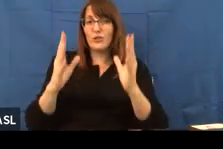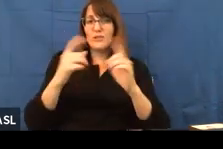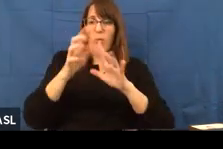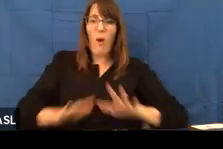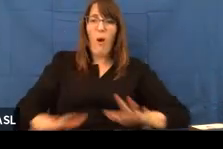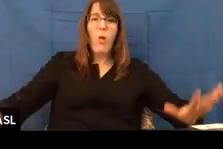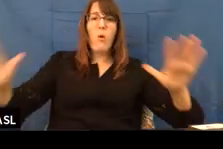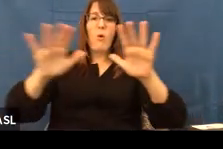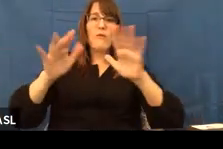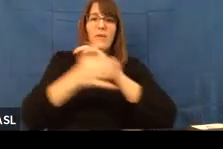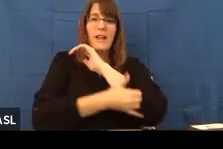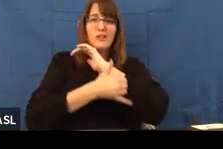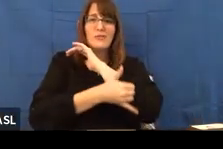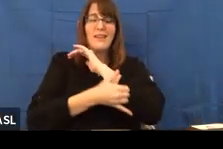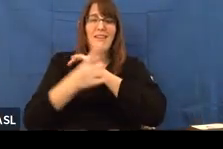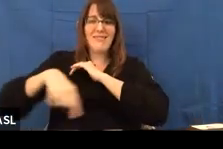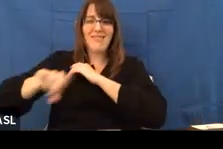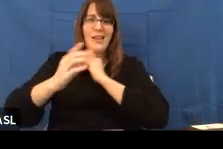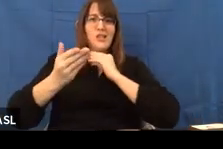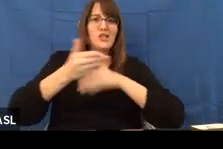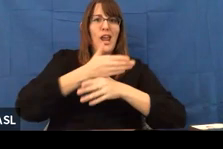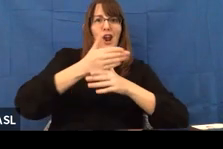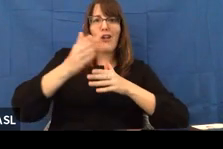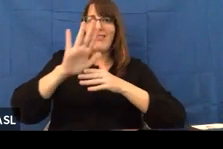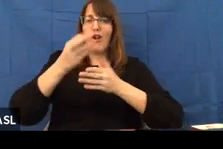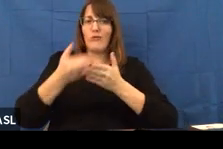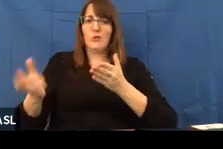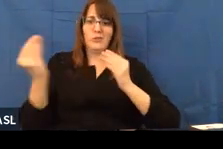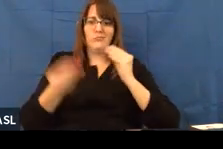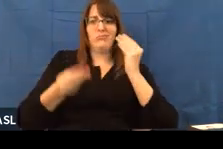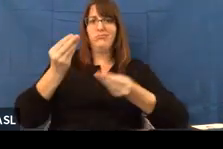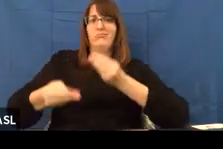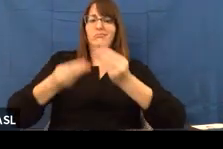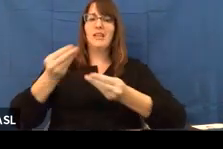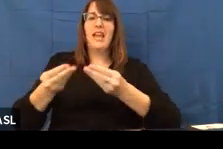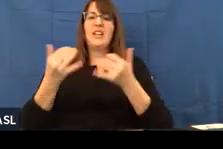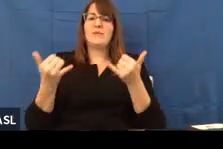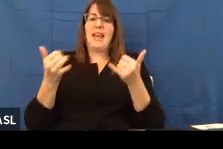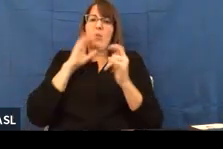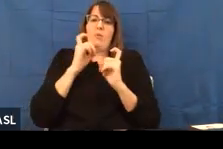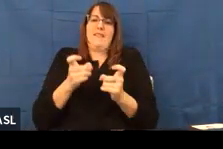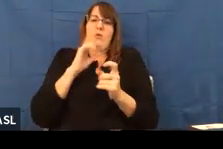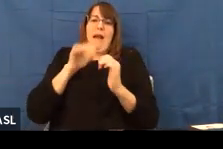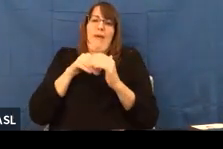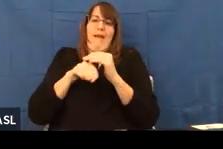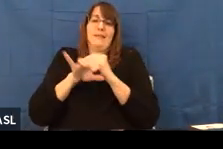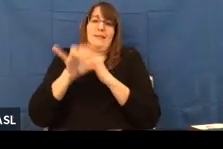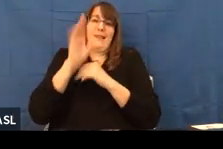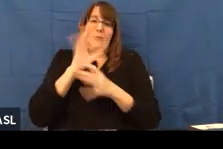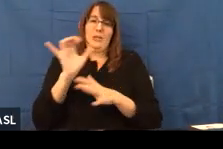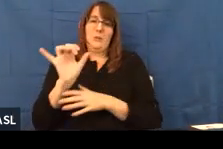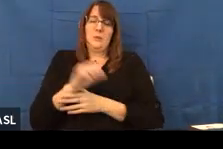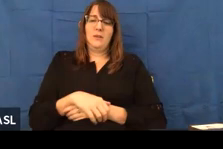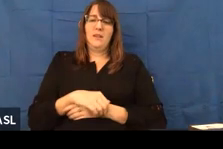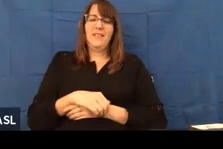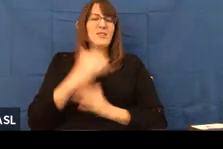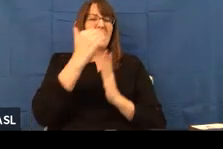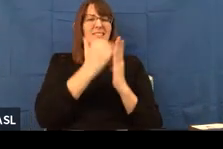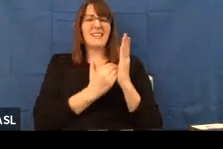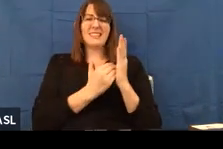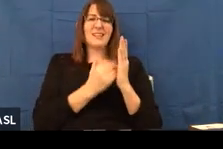Allison Frenzel : pooled their resources. And so we're sharing all that out with you today as well. So you might be able to. And there's a list of contacts of other teachers from your sector that you could also reach out to